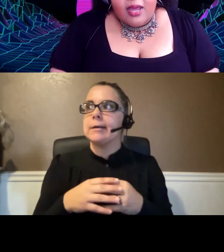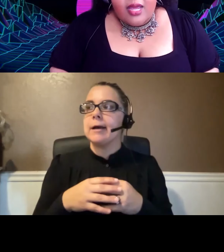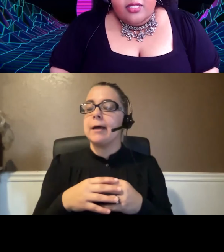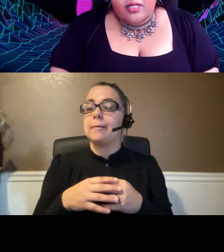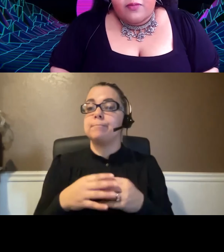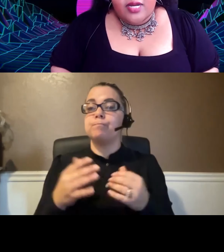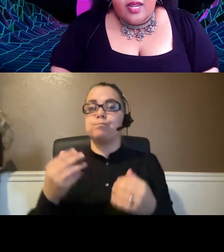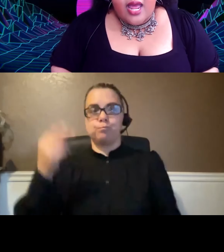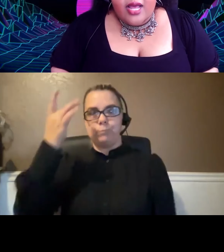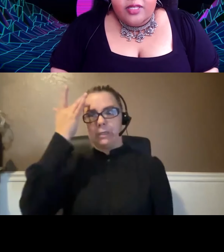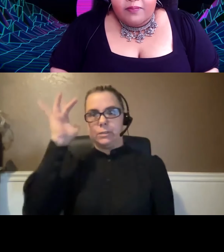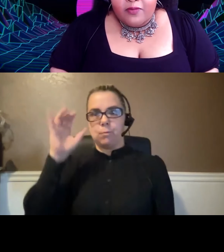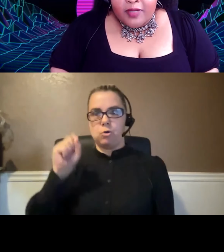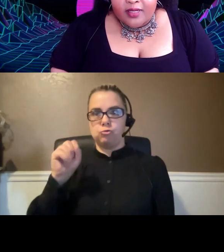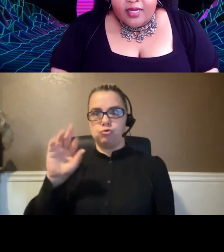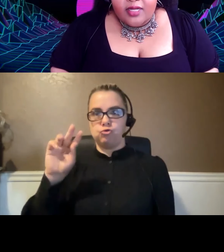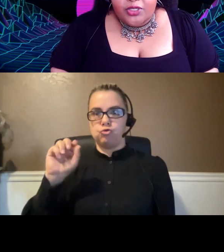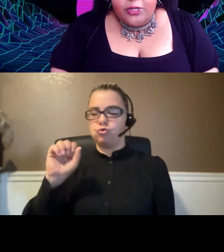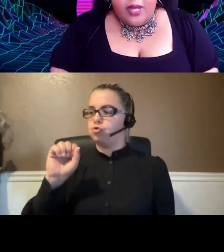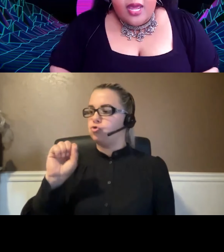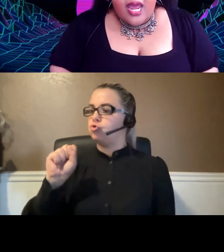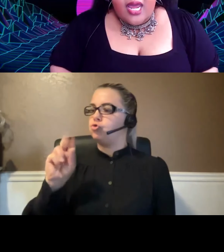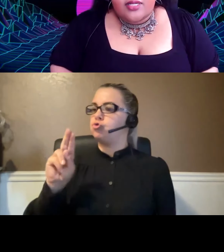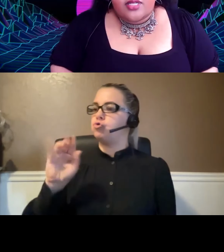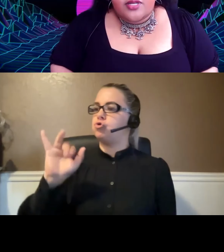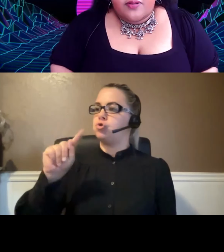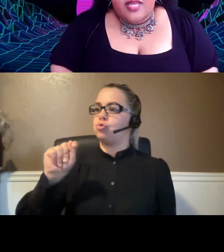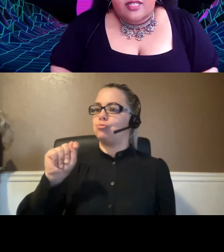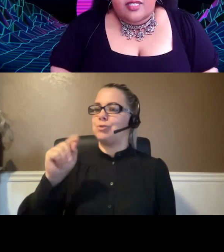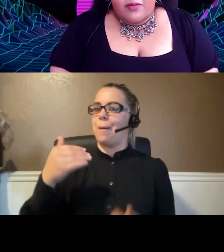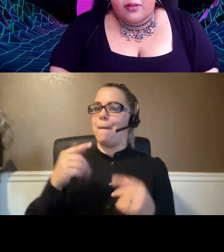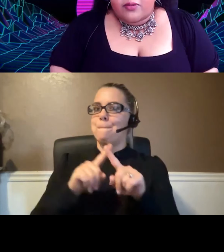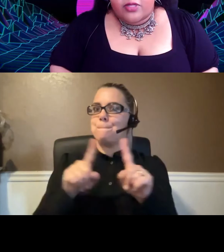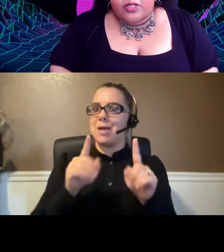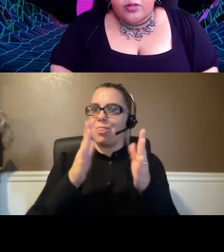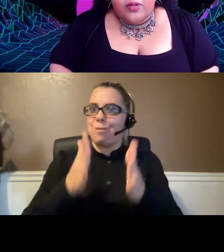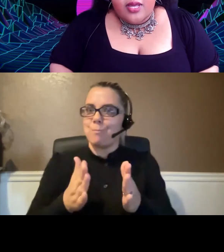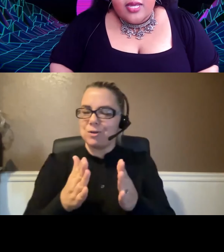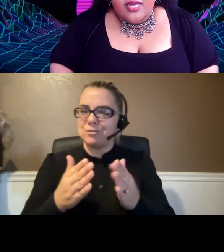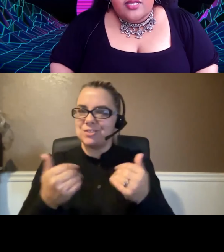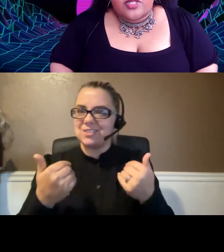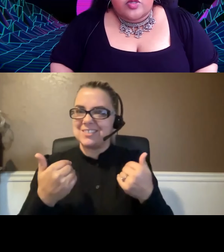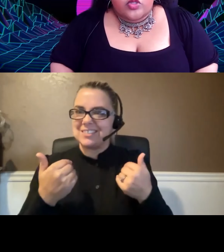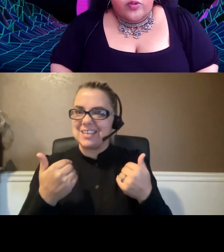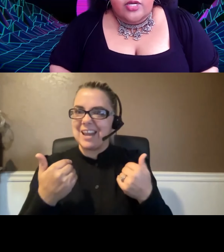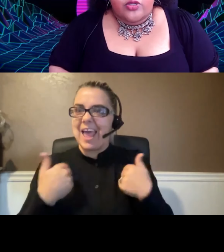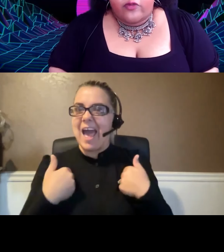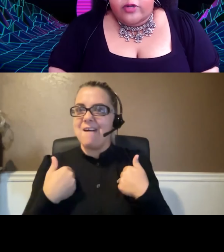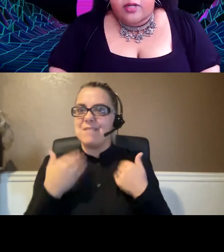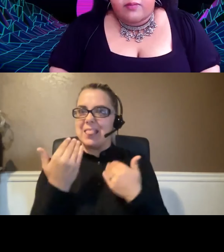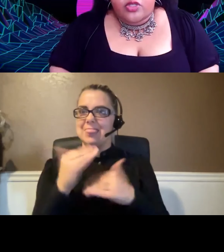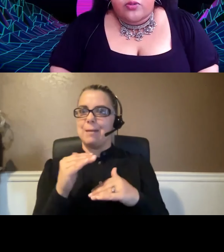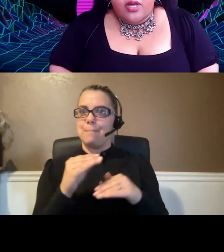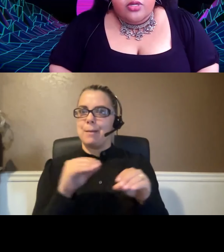and someone that has a mobility issue and that smart suit is trying to force them to